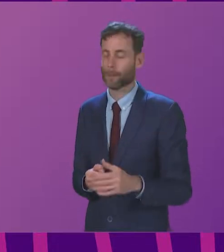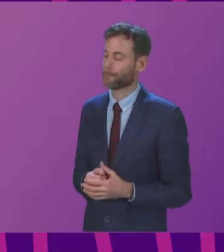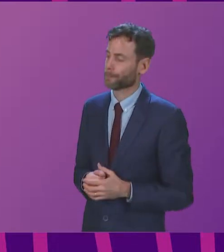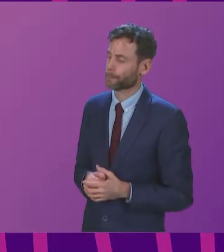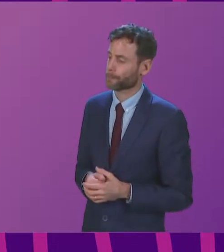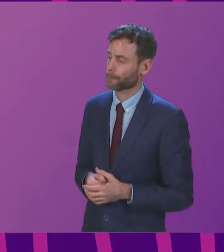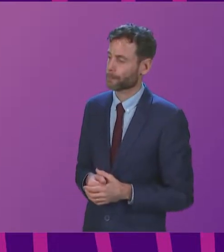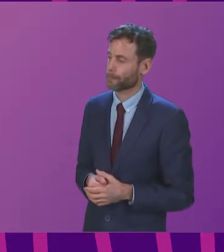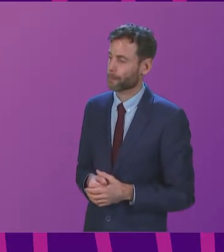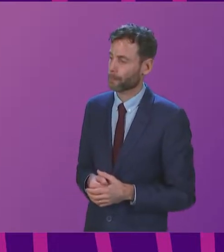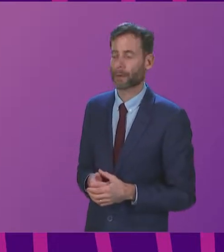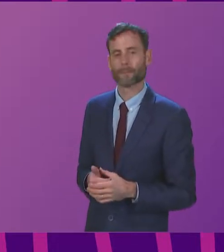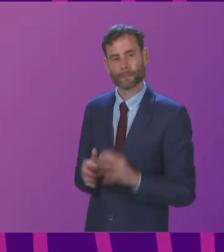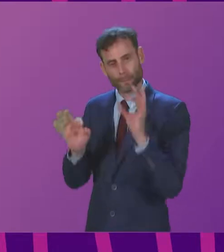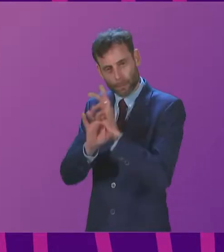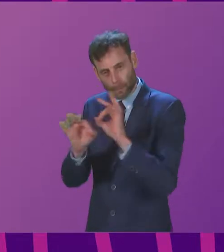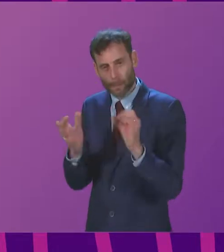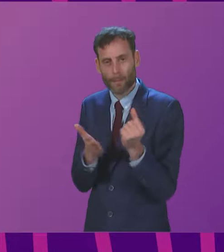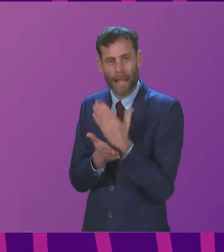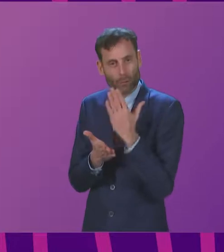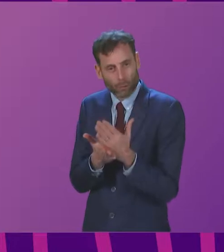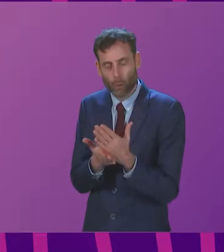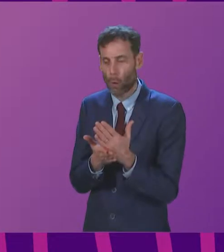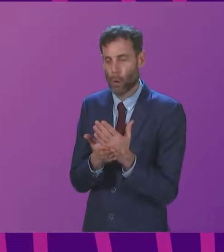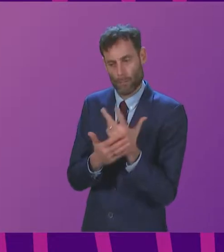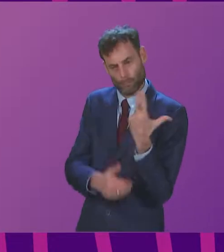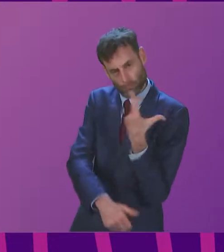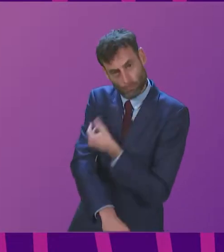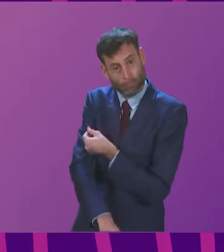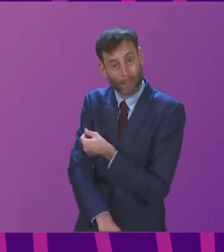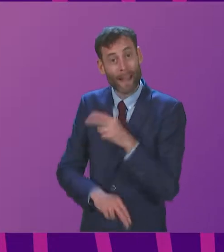I ask you all to get any and all vaccine doses that you are eligible for,